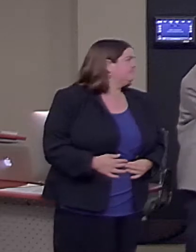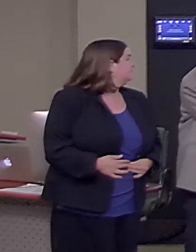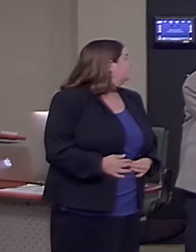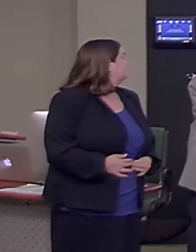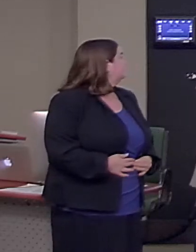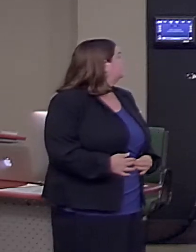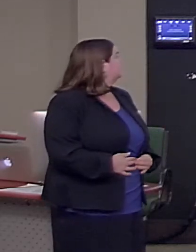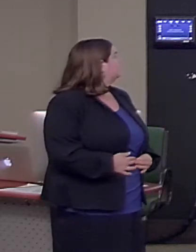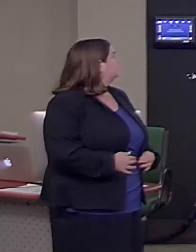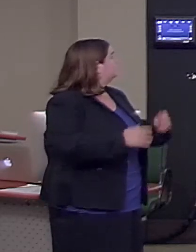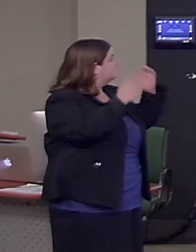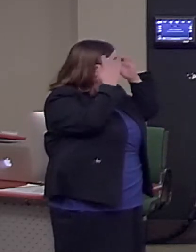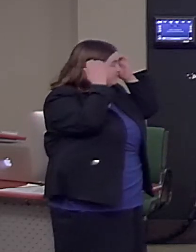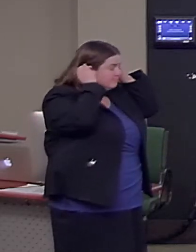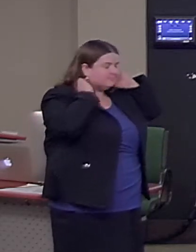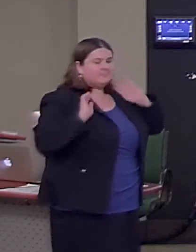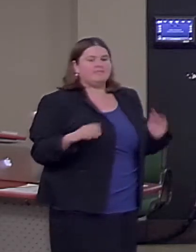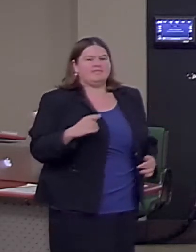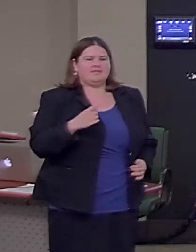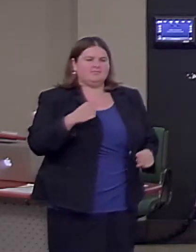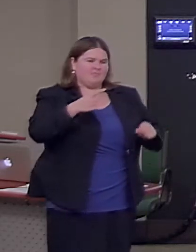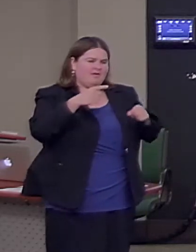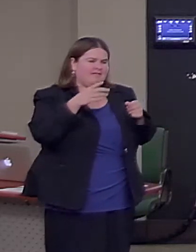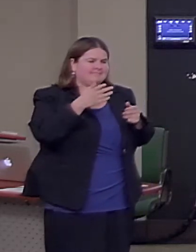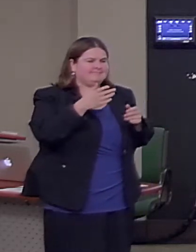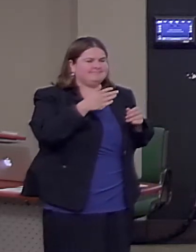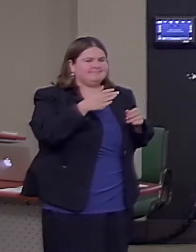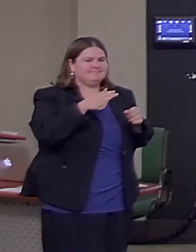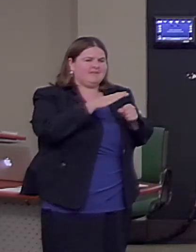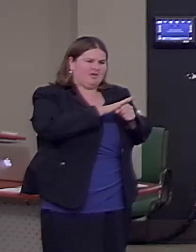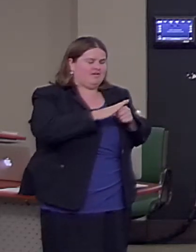And the area I'm going to end with is about stress.